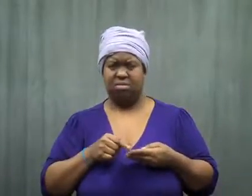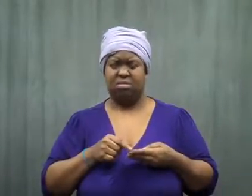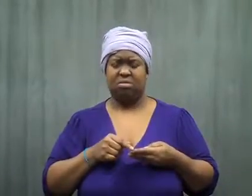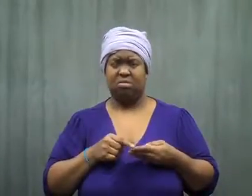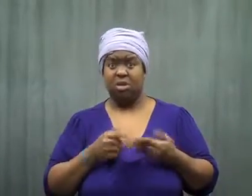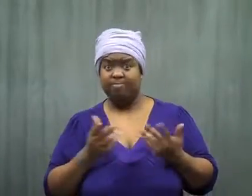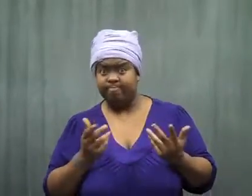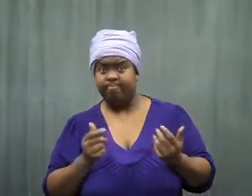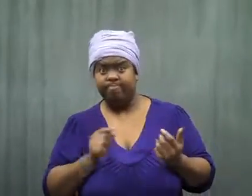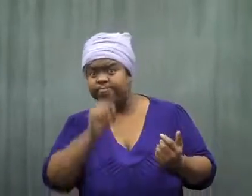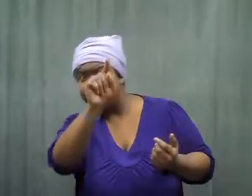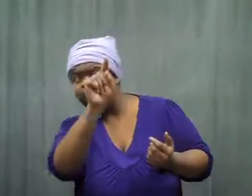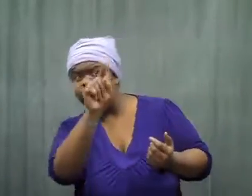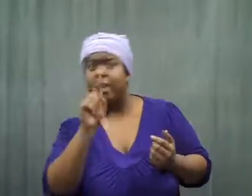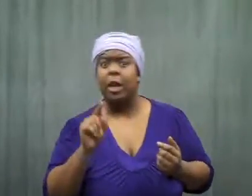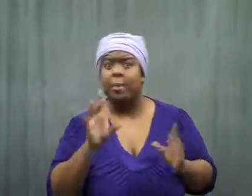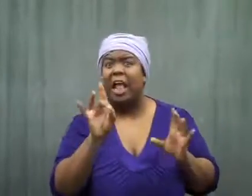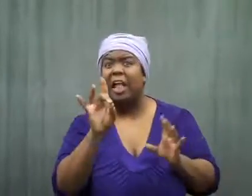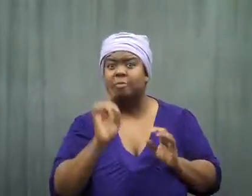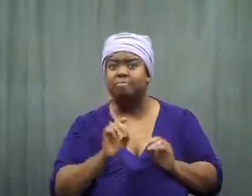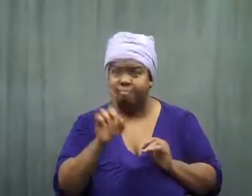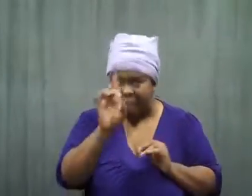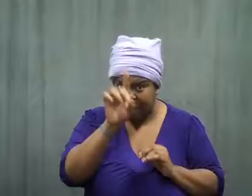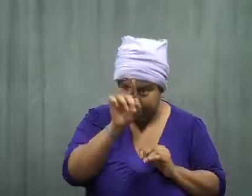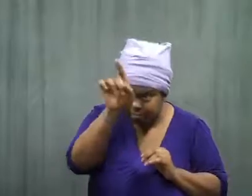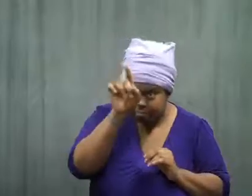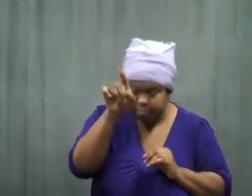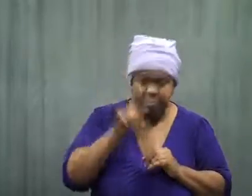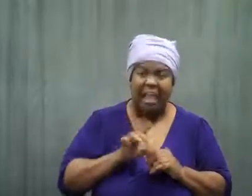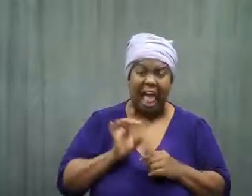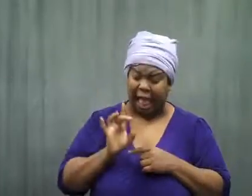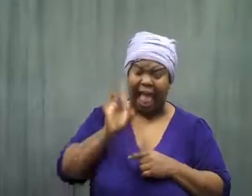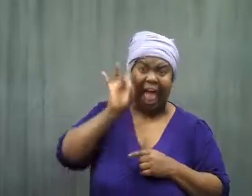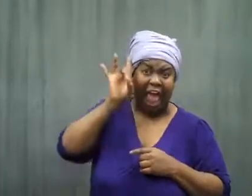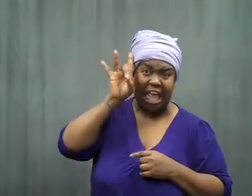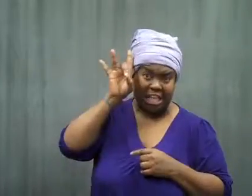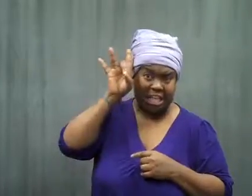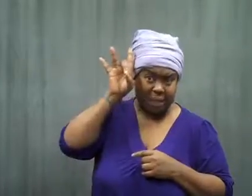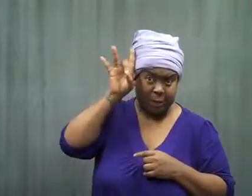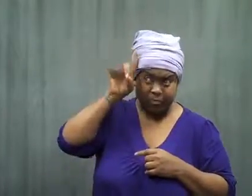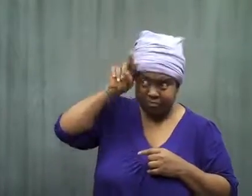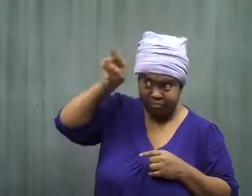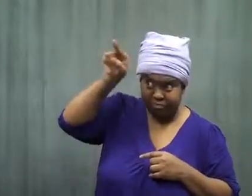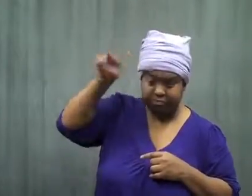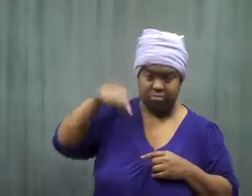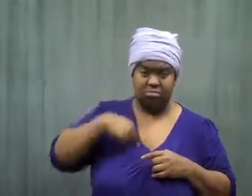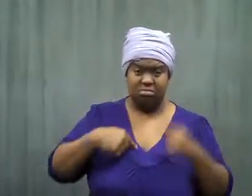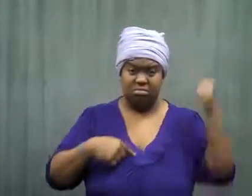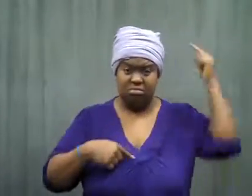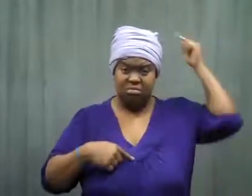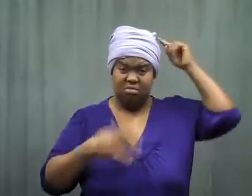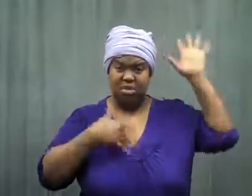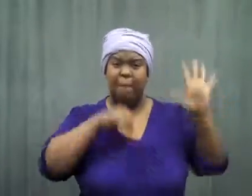She gestured and signed to me.. "Number 8!"